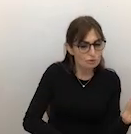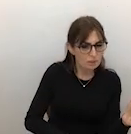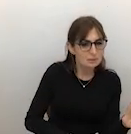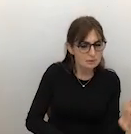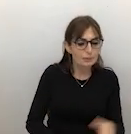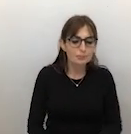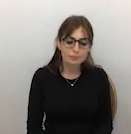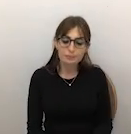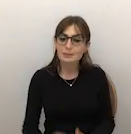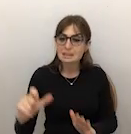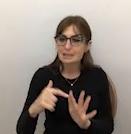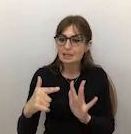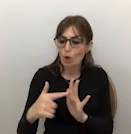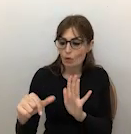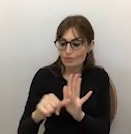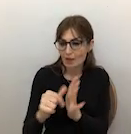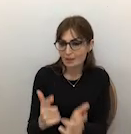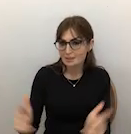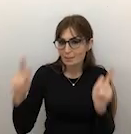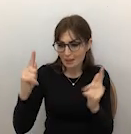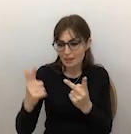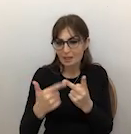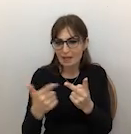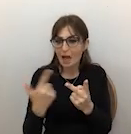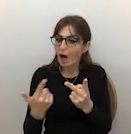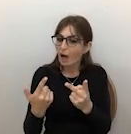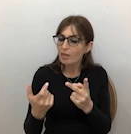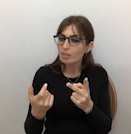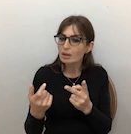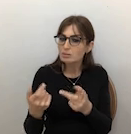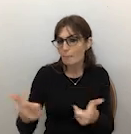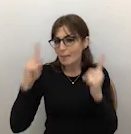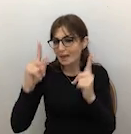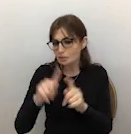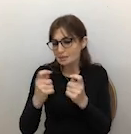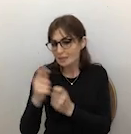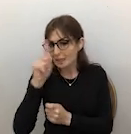Also, the CEO, Finance manager, other relevant members of the management team